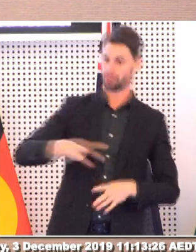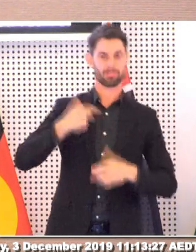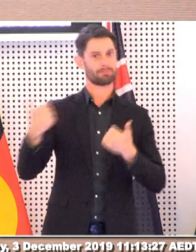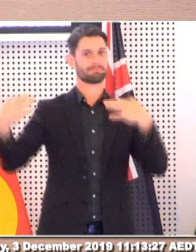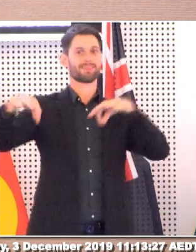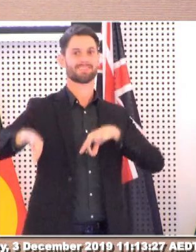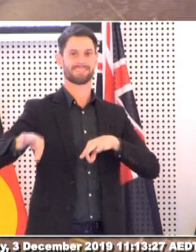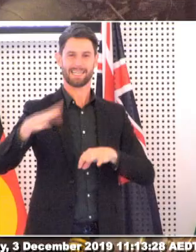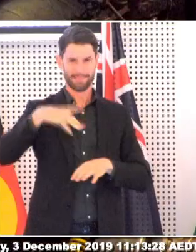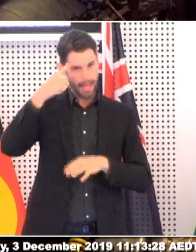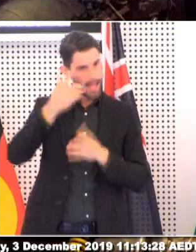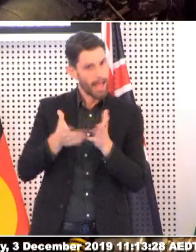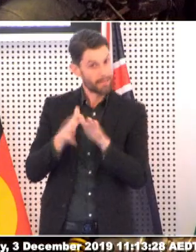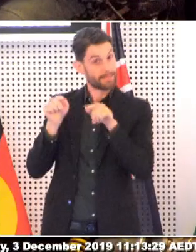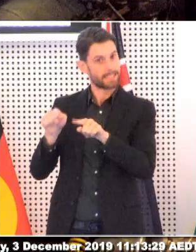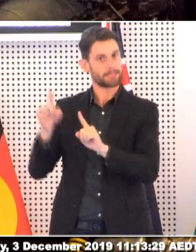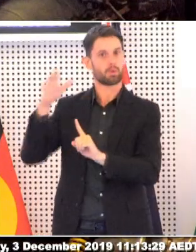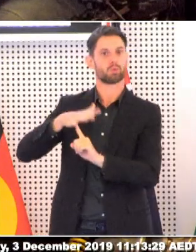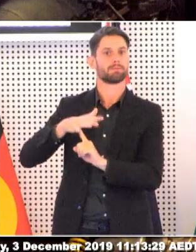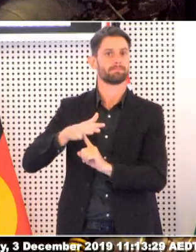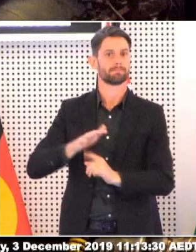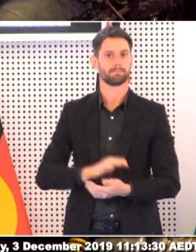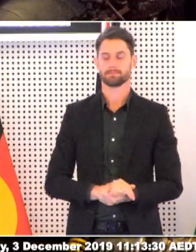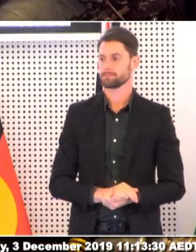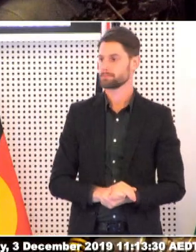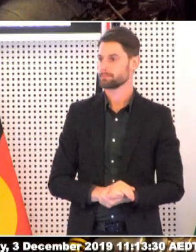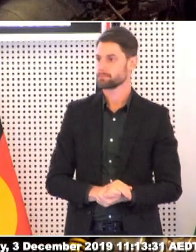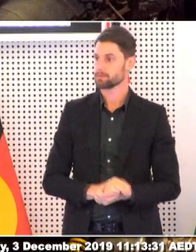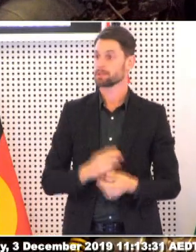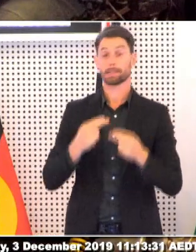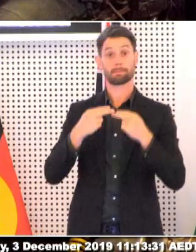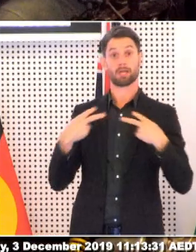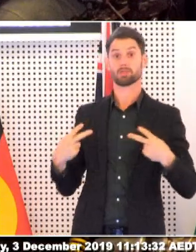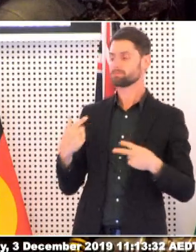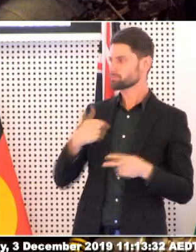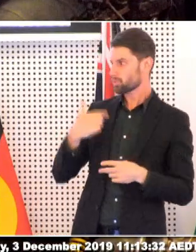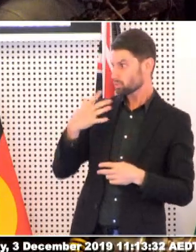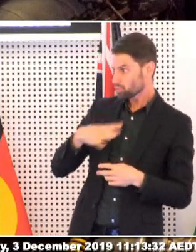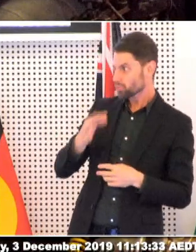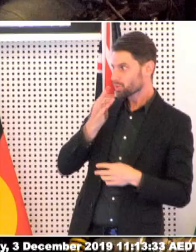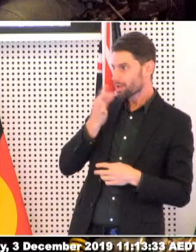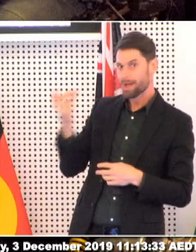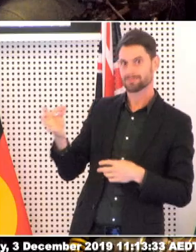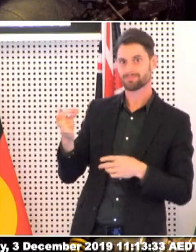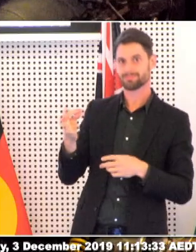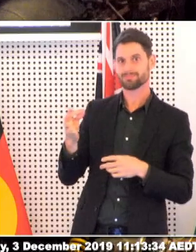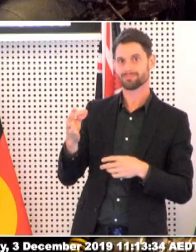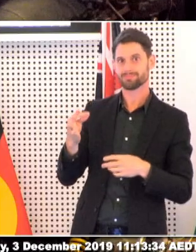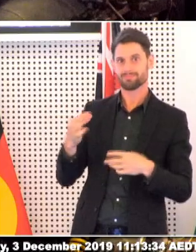Commissioners, they’re the questions that I wanted to ask Dr Spivakovsky. You could appreciate that we’re really just opening up these